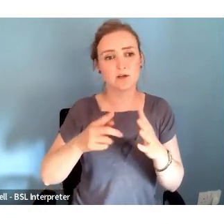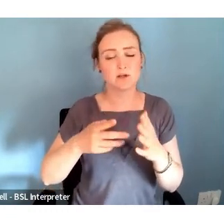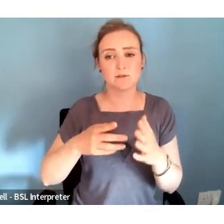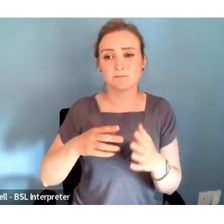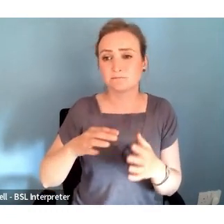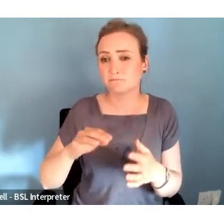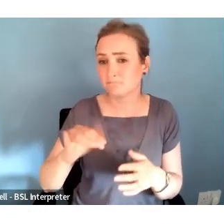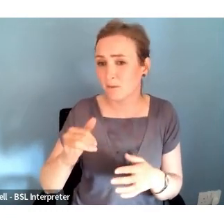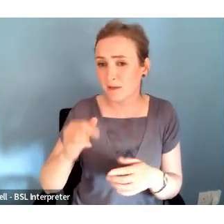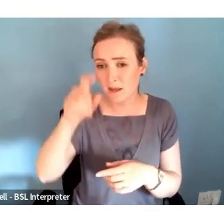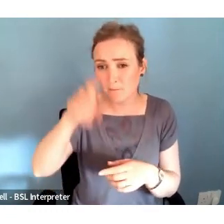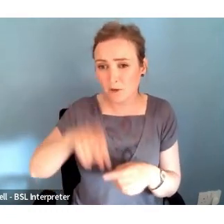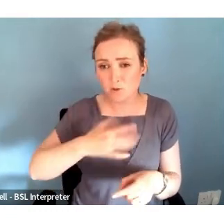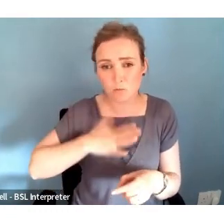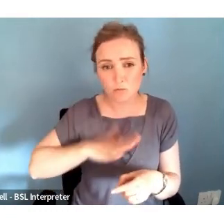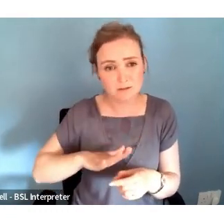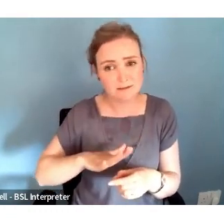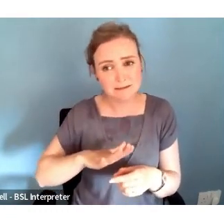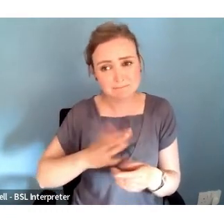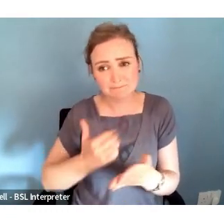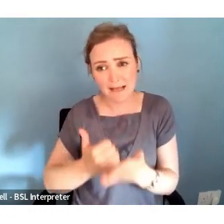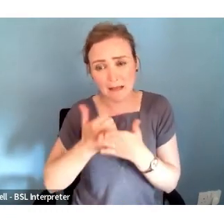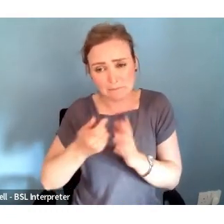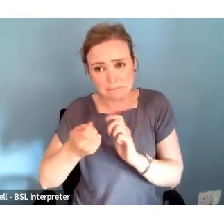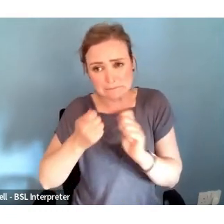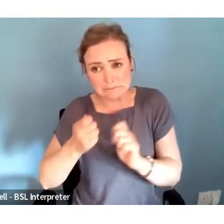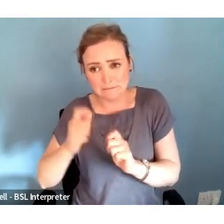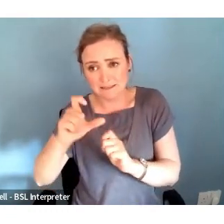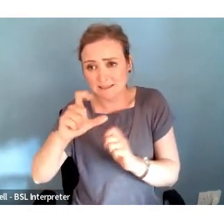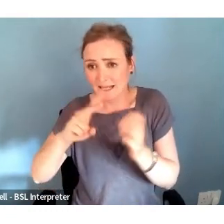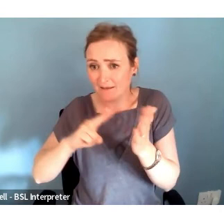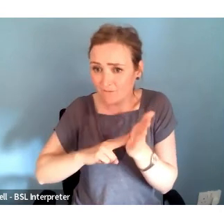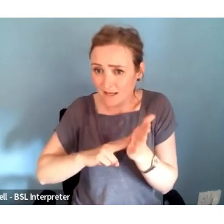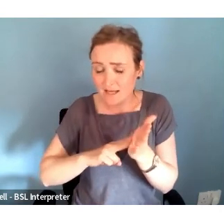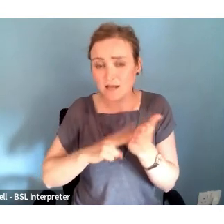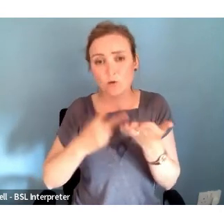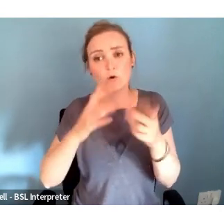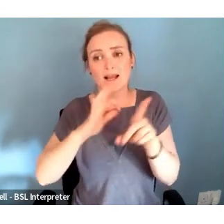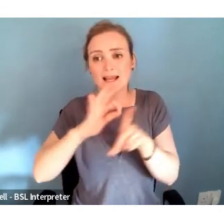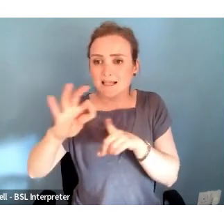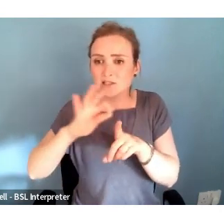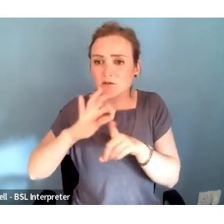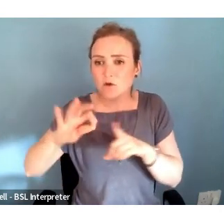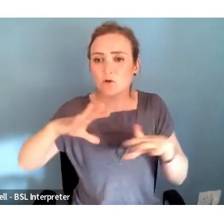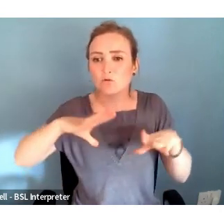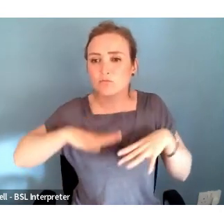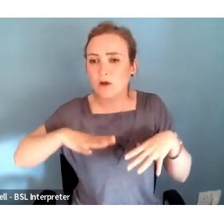V or want help with interview prep or whatever they can go there and they will